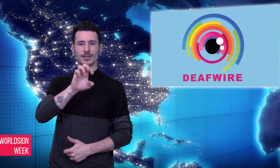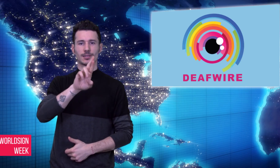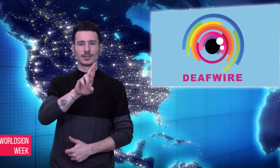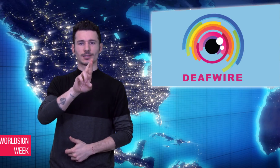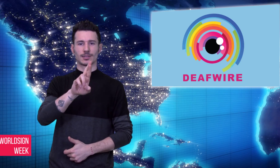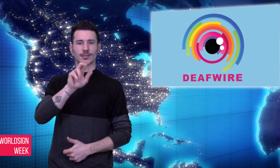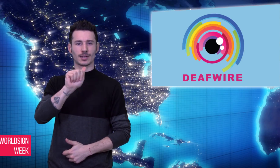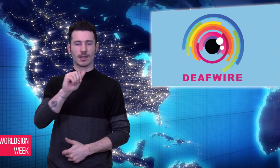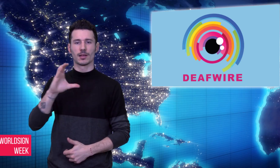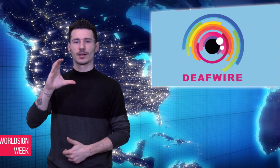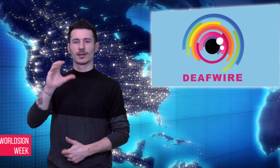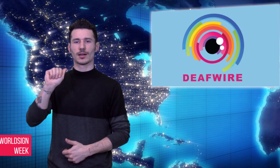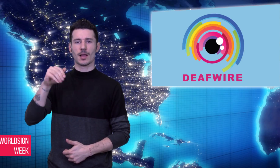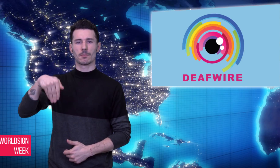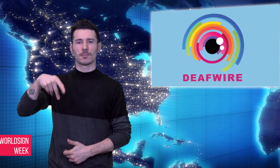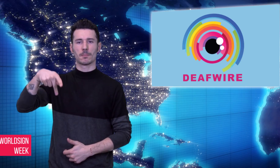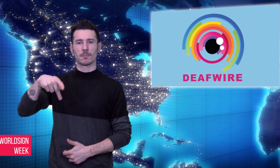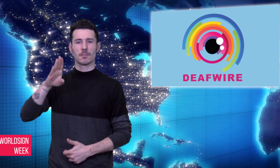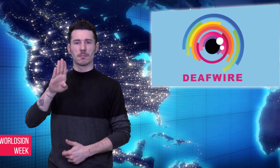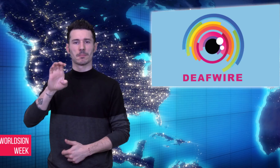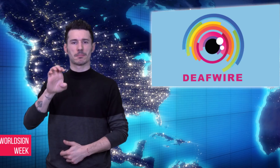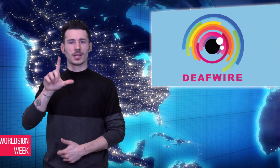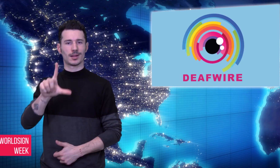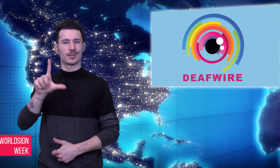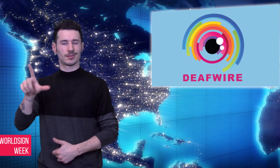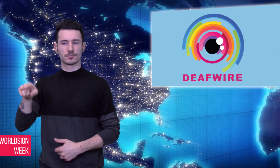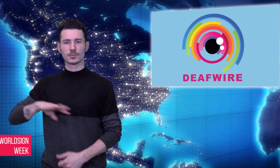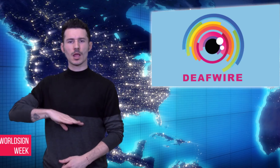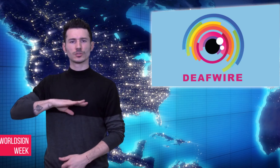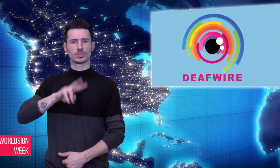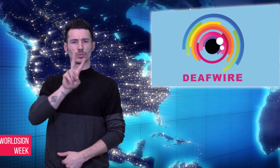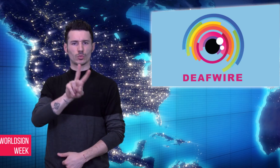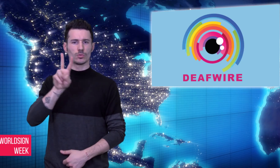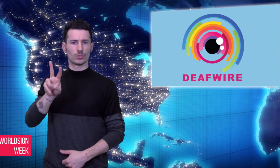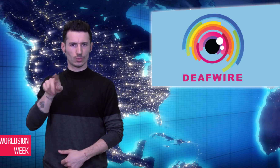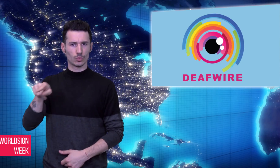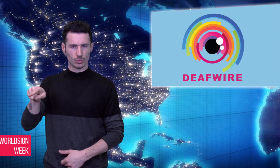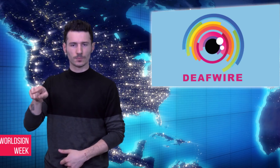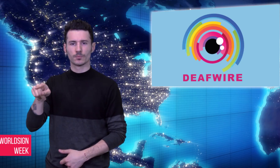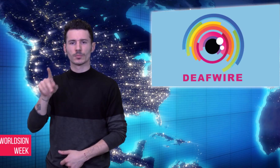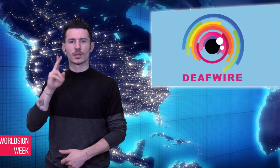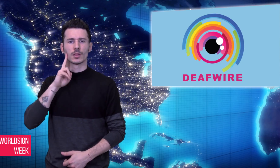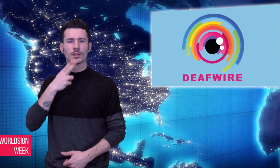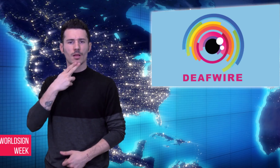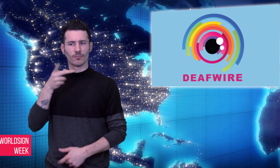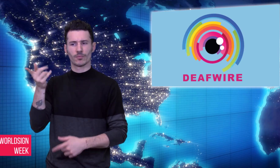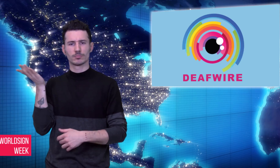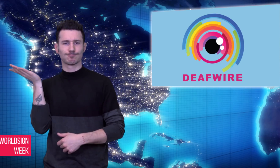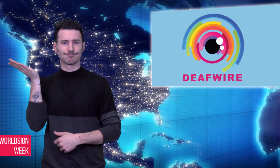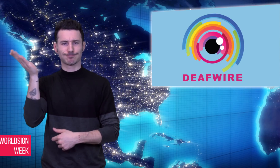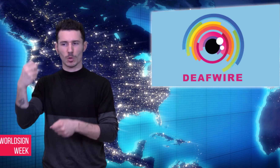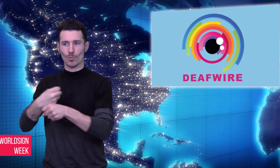to work there. The owners added common signs and the alphabet to the menu and